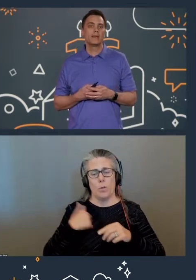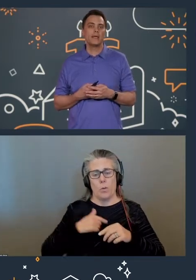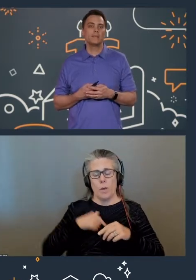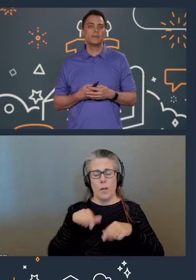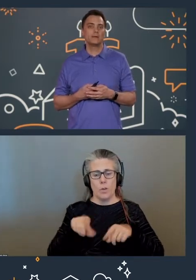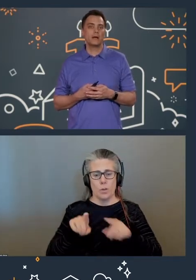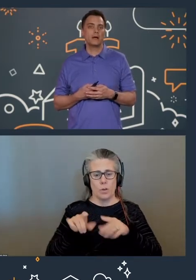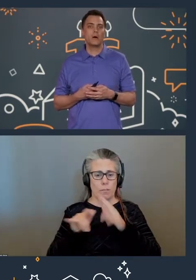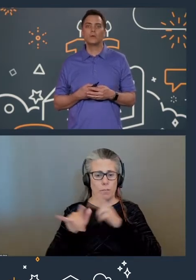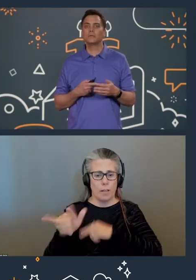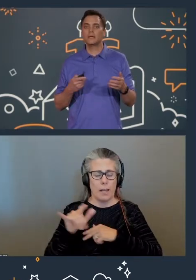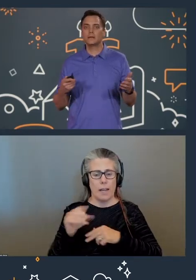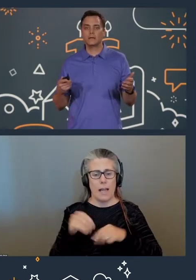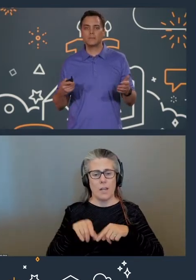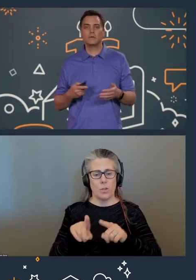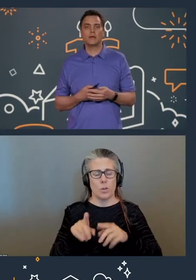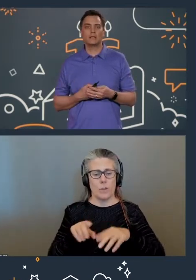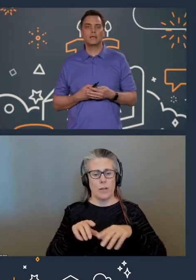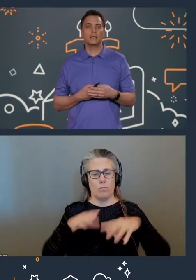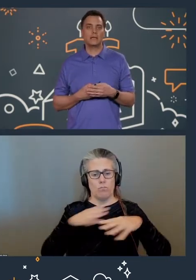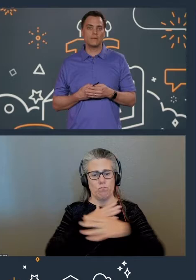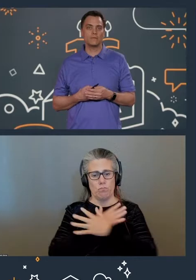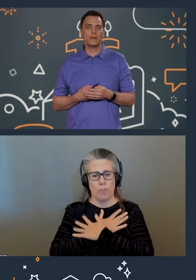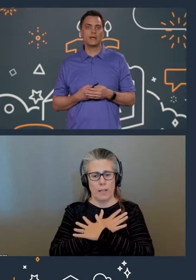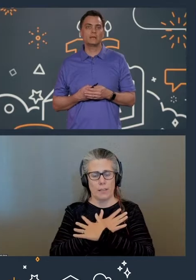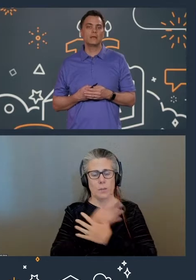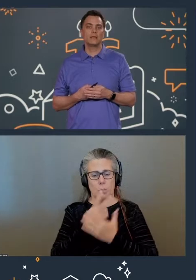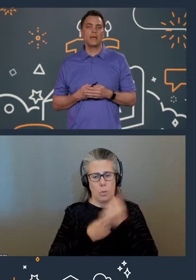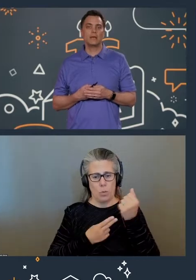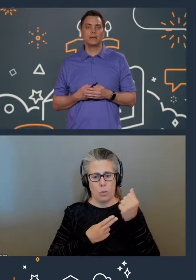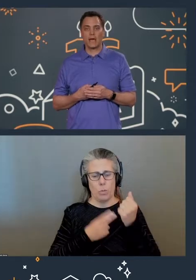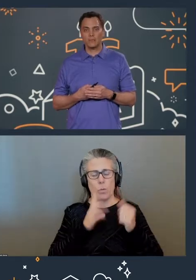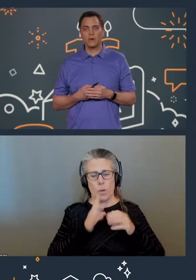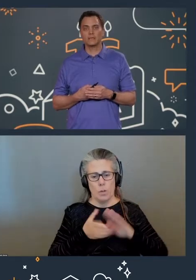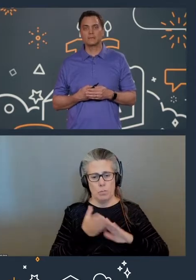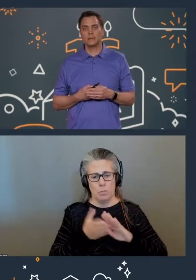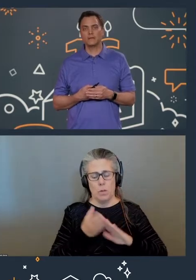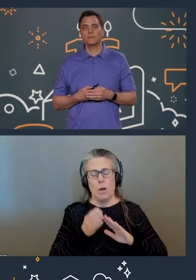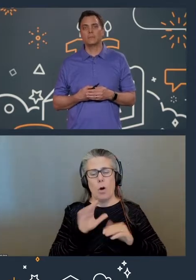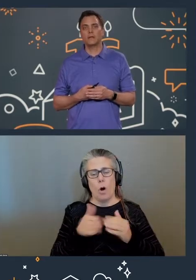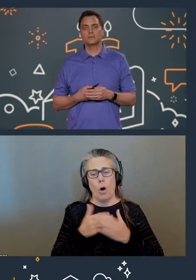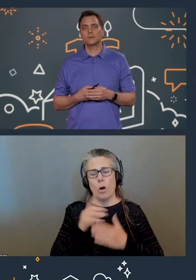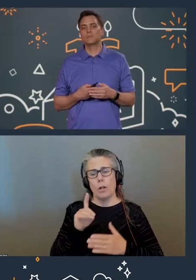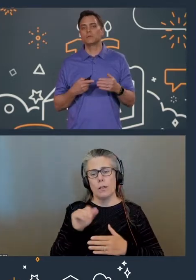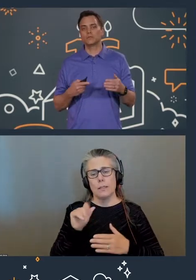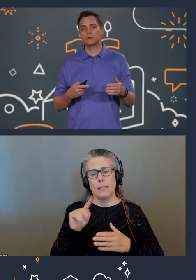And then, all data can be validated inflight and at rest, byte for byte, so you can be sure